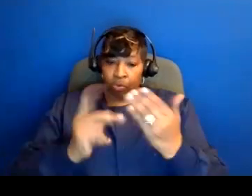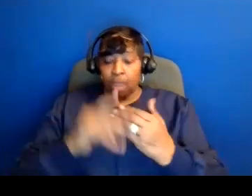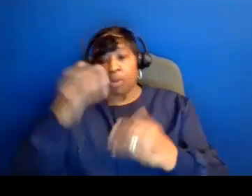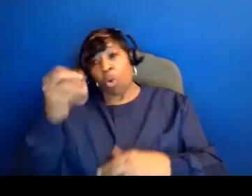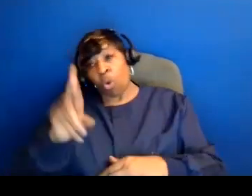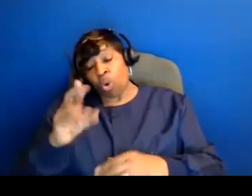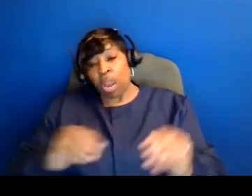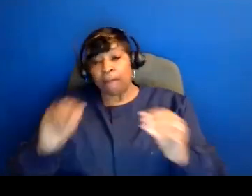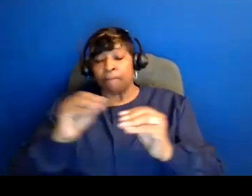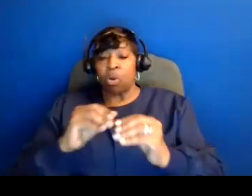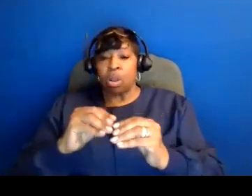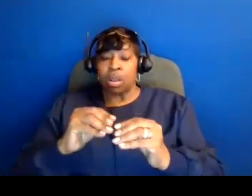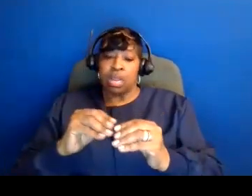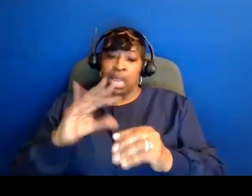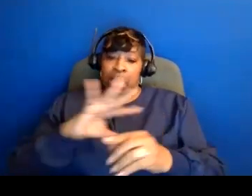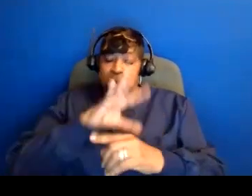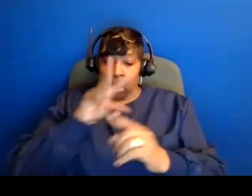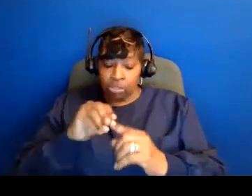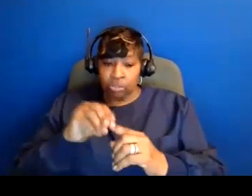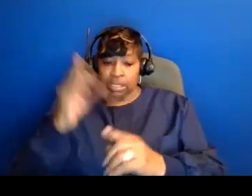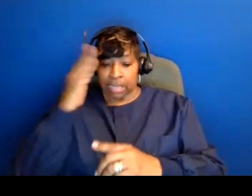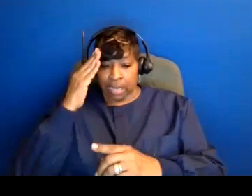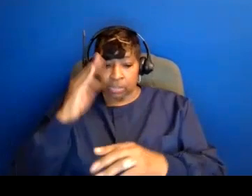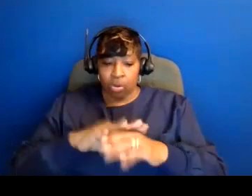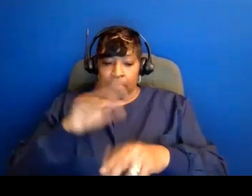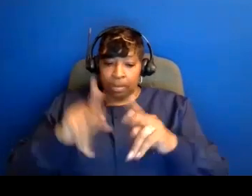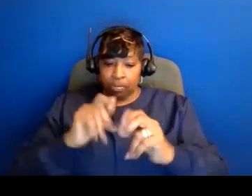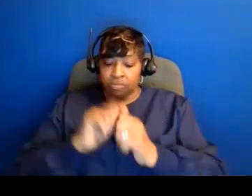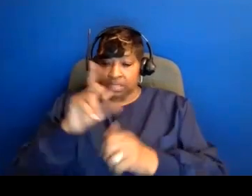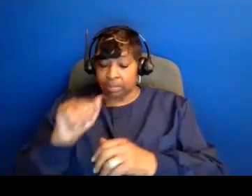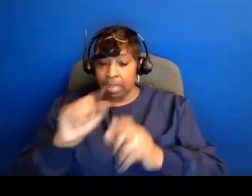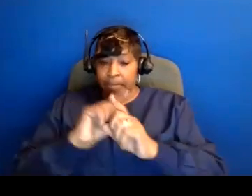lauravanpuymbrouck: They were their explicit scores became more positive overall.